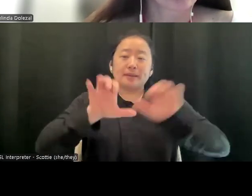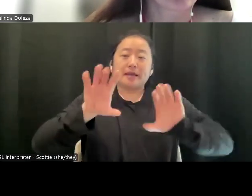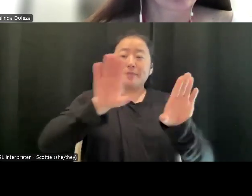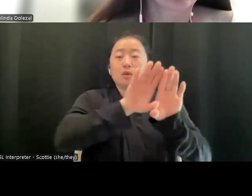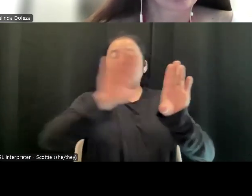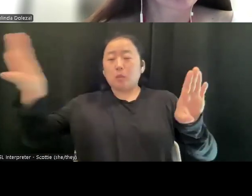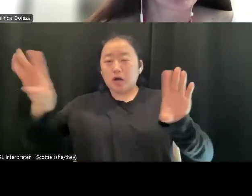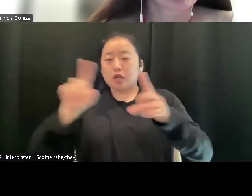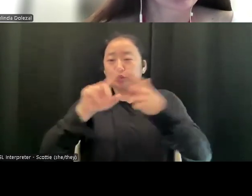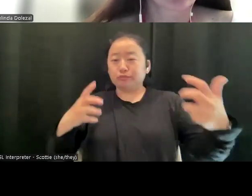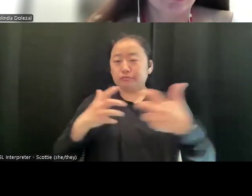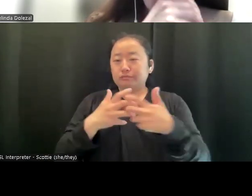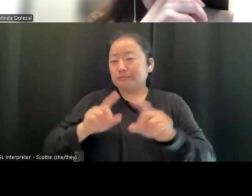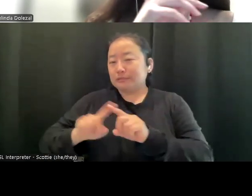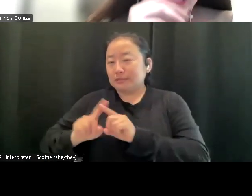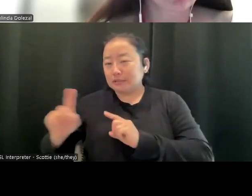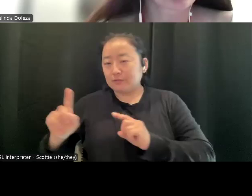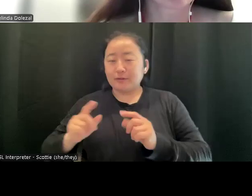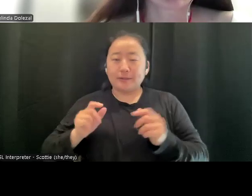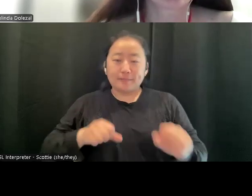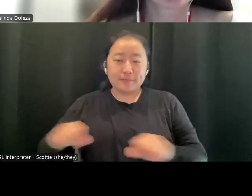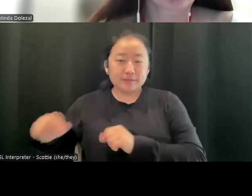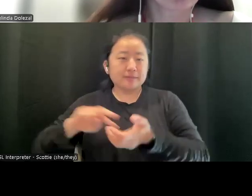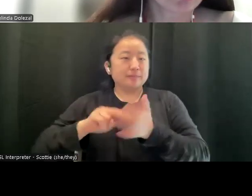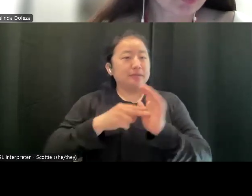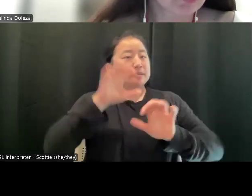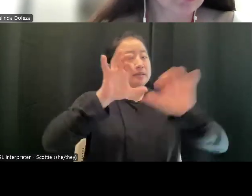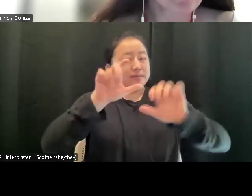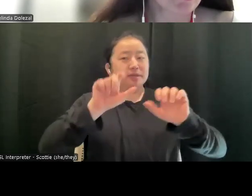different abilities, making the sport of climbing inclusive and enjoyable.